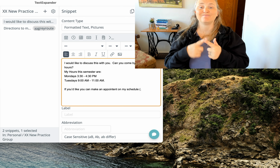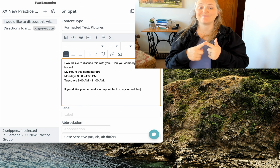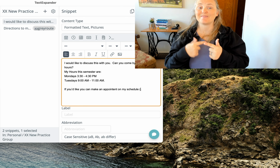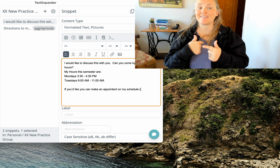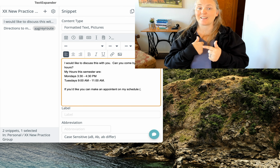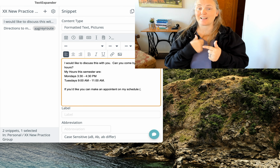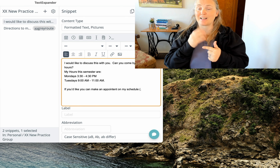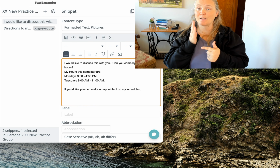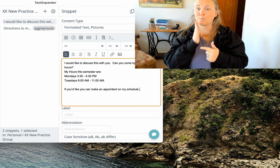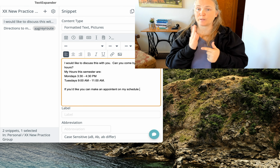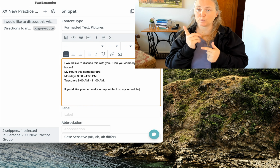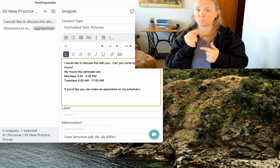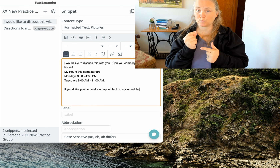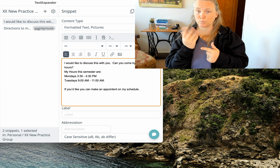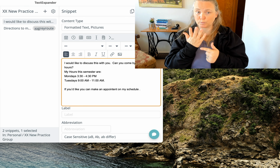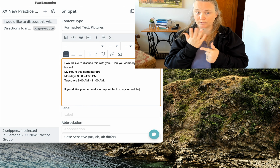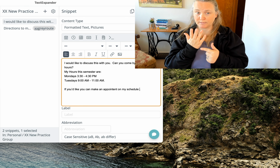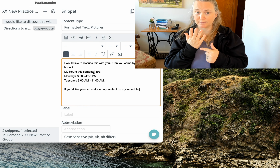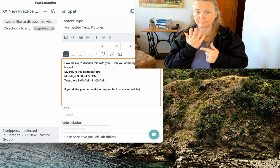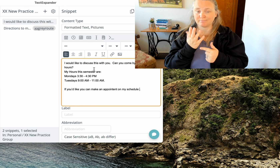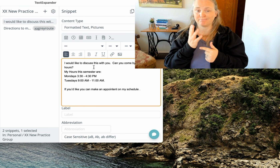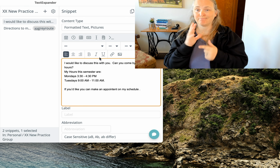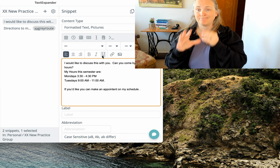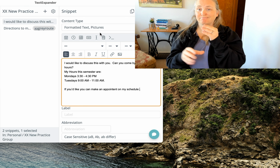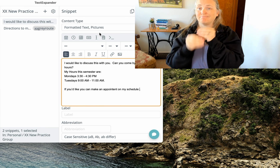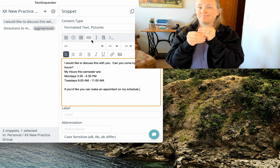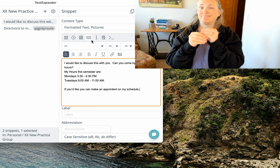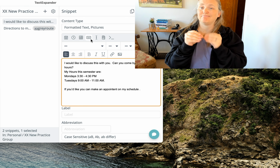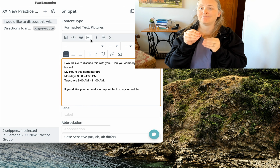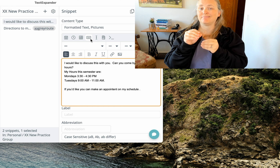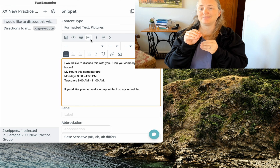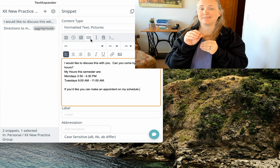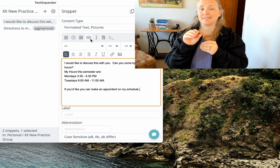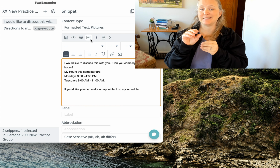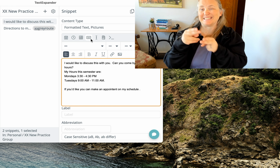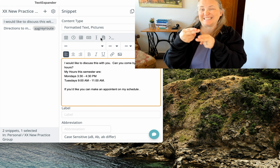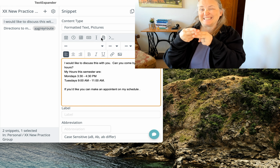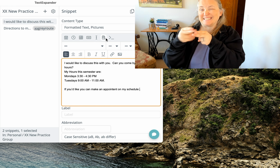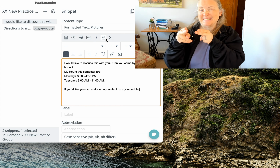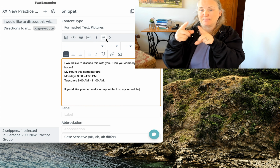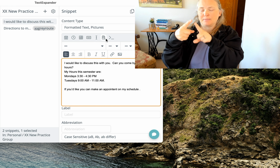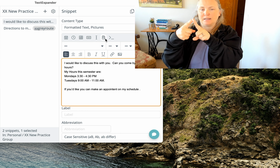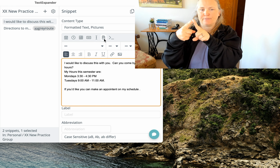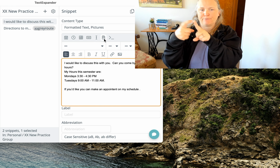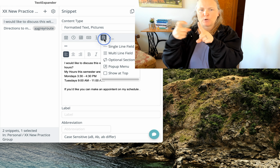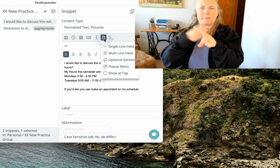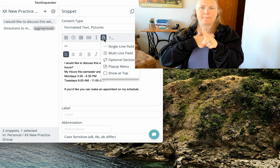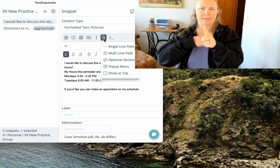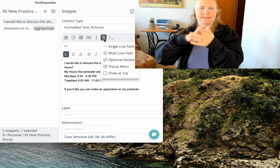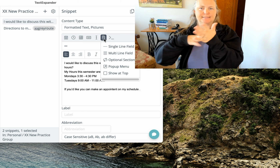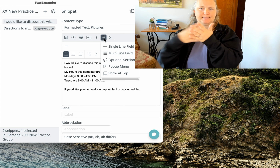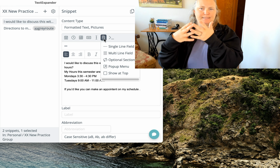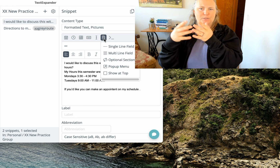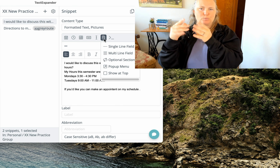And then. I'm gonna insert. The snippet to the link, to my schedule.